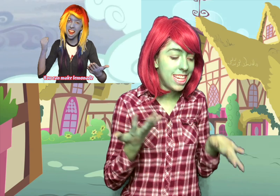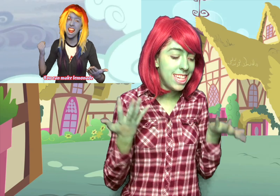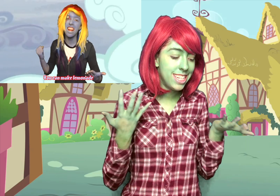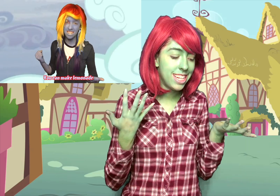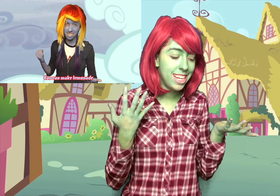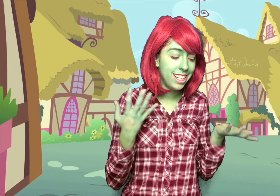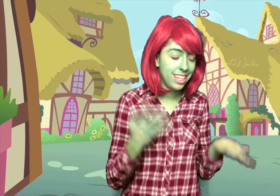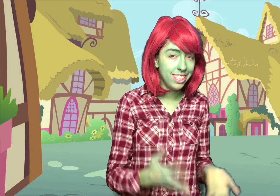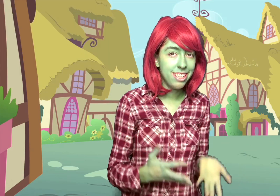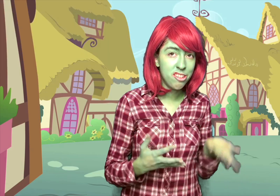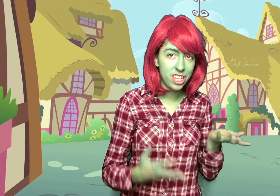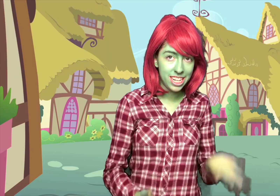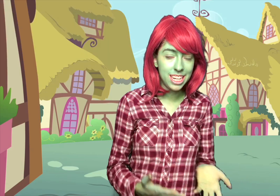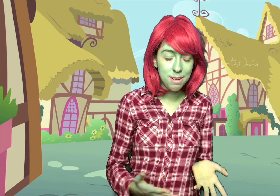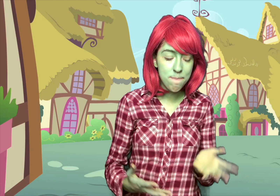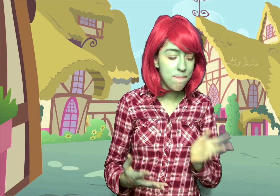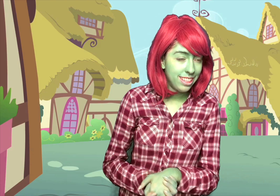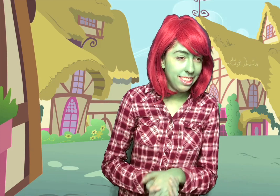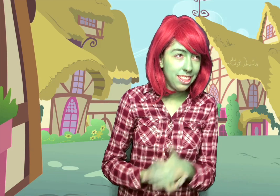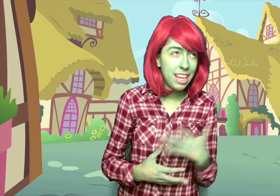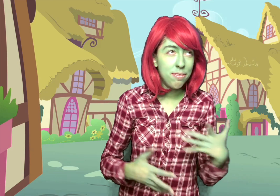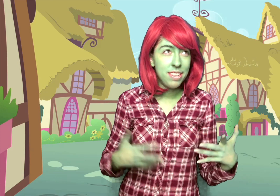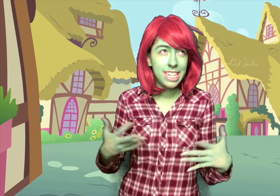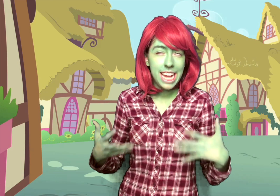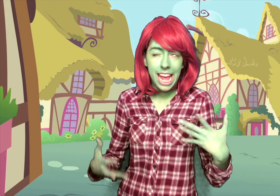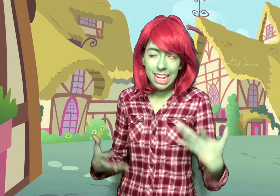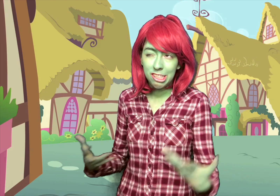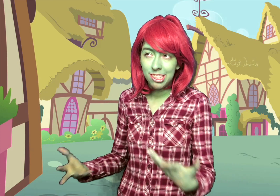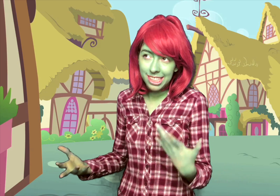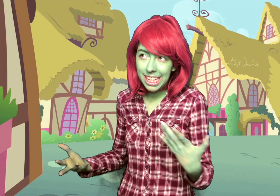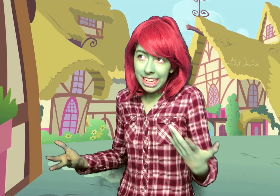is an english idiom life isn't actually